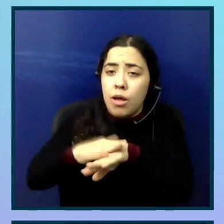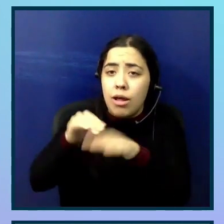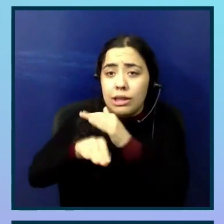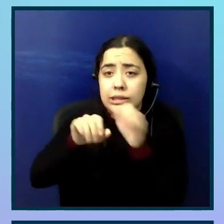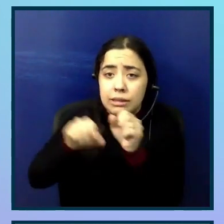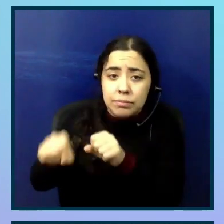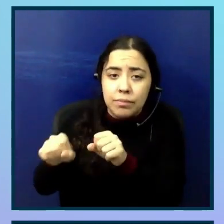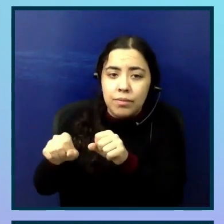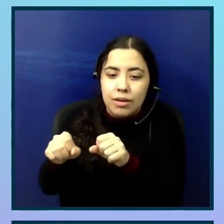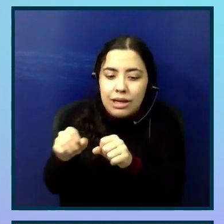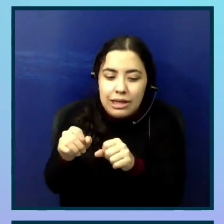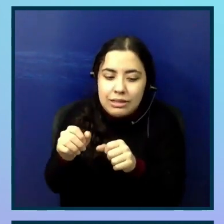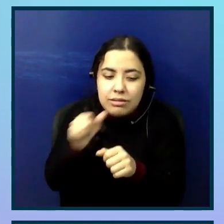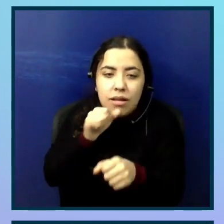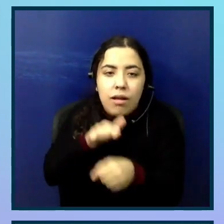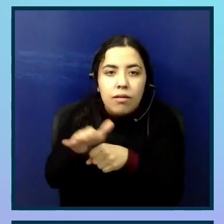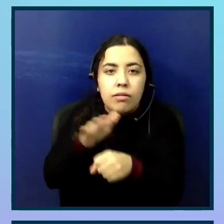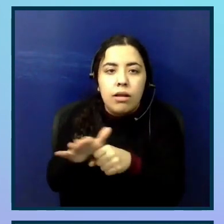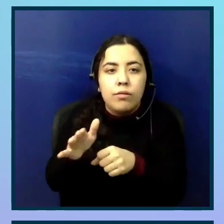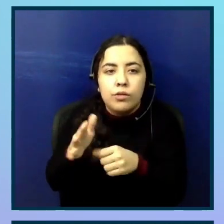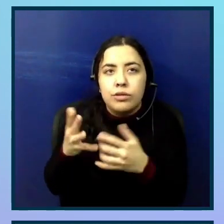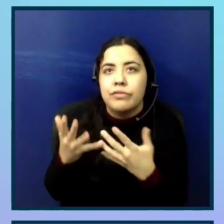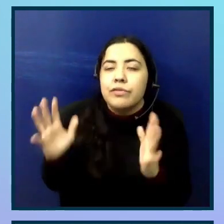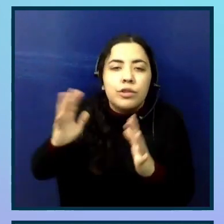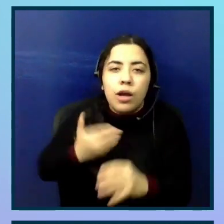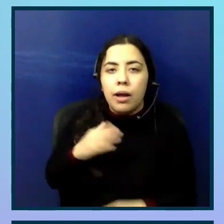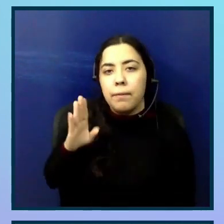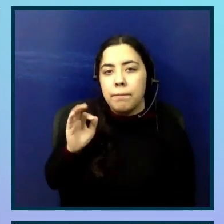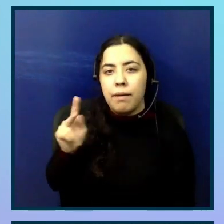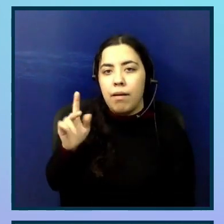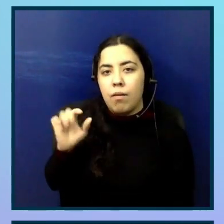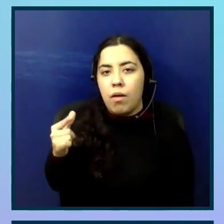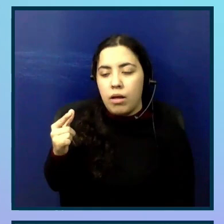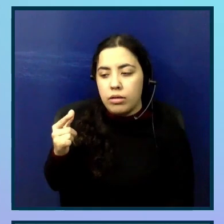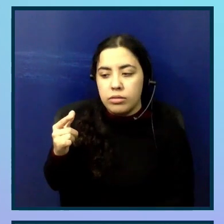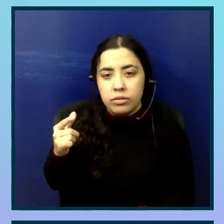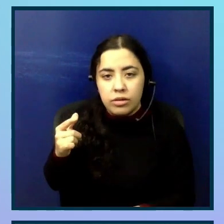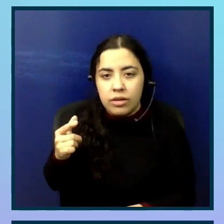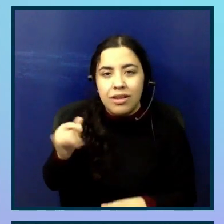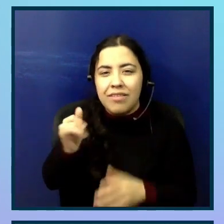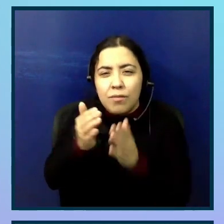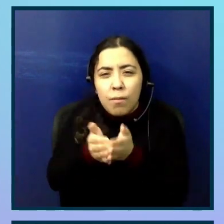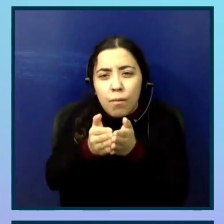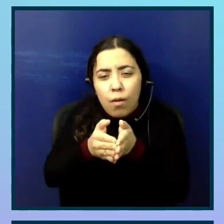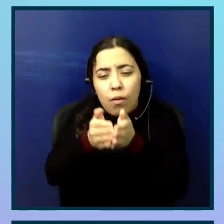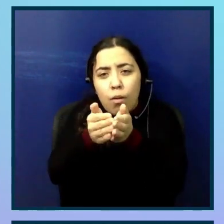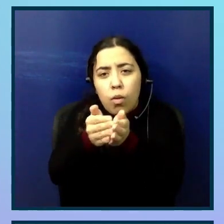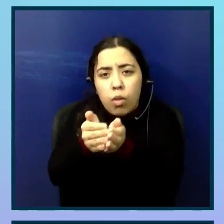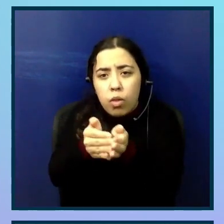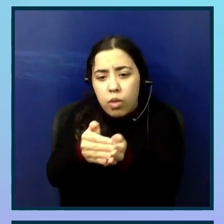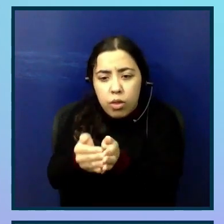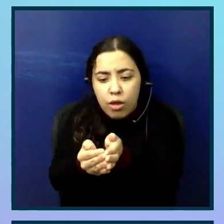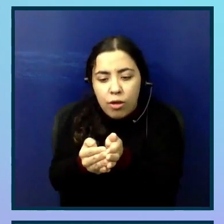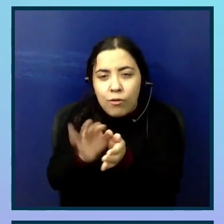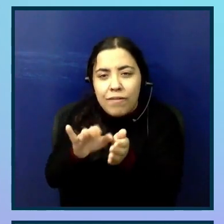It's not enough just to clear out the backlog. We also have to patch the leaks so that we make sure we don't end up in a bad situation again.